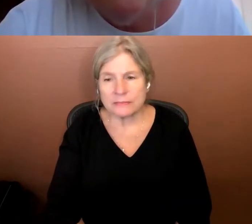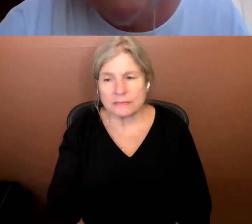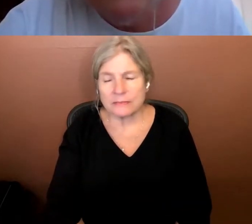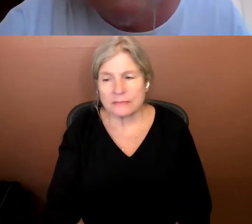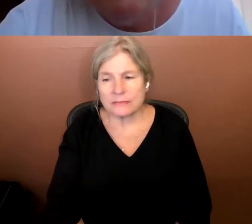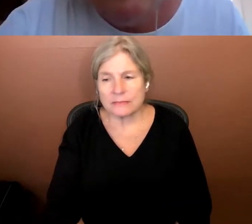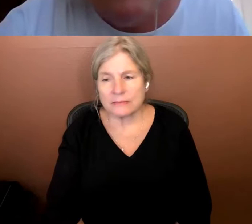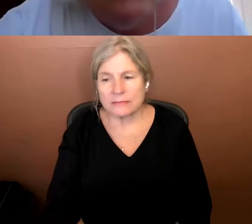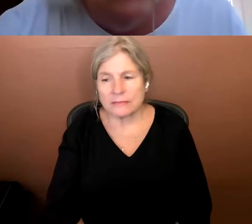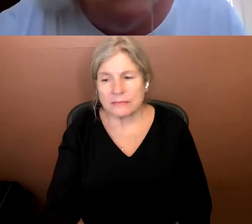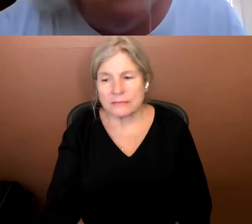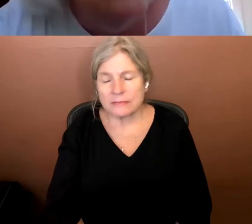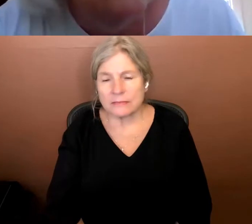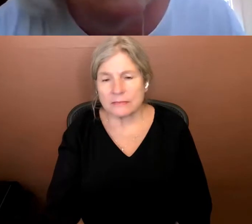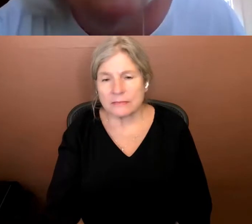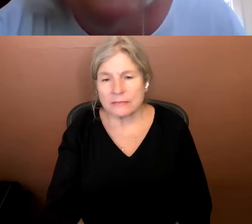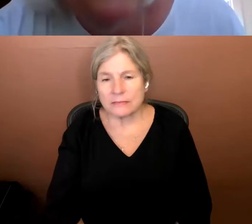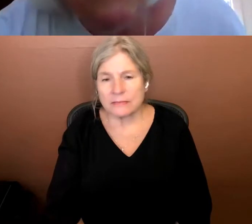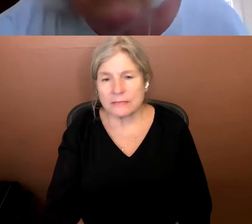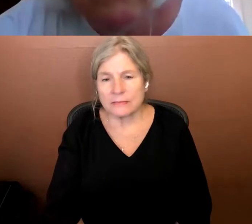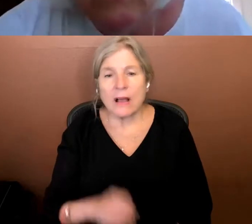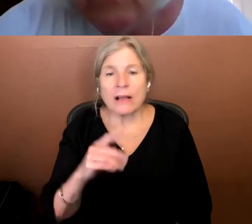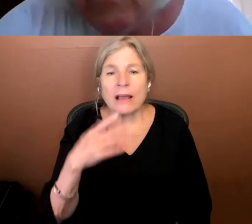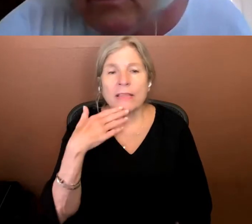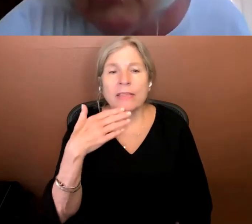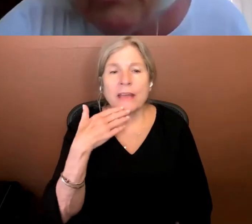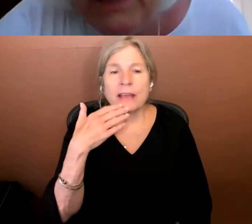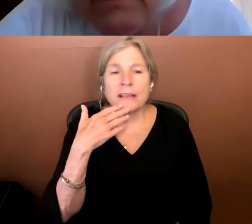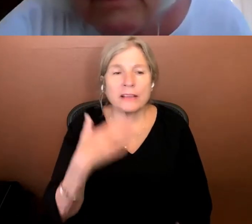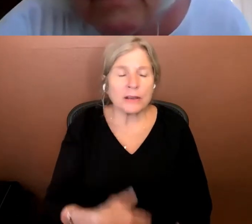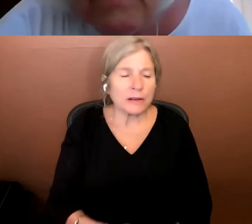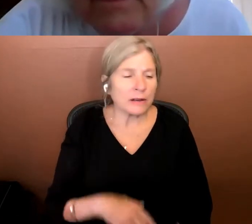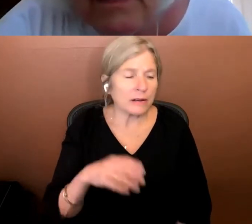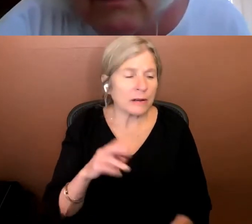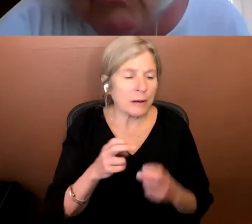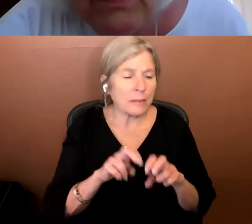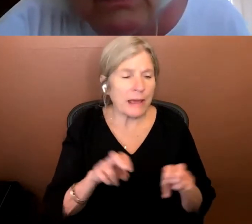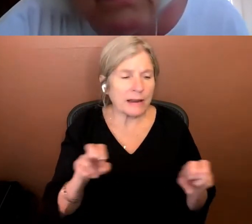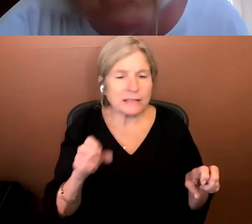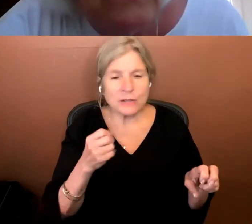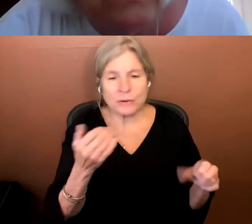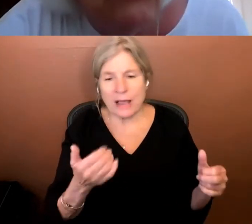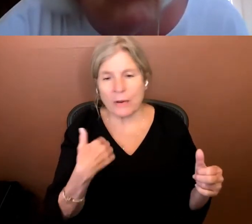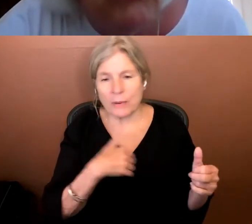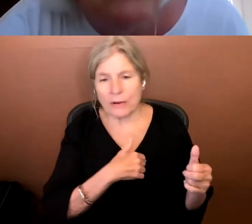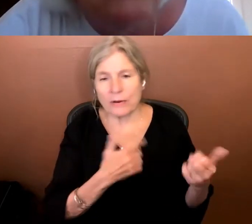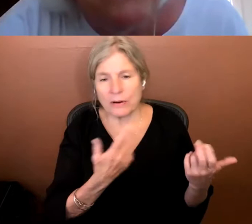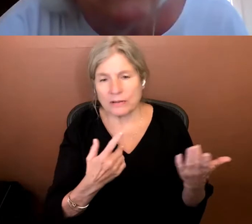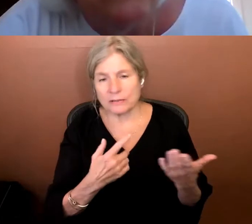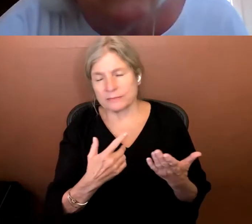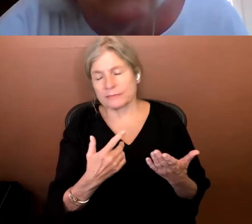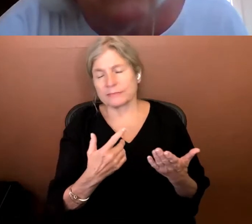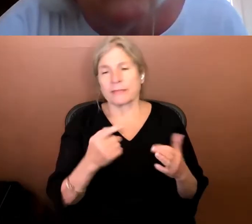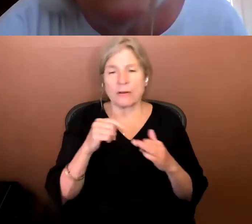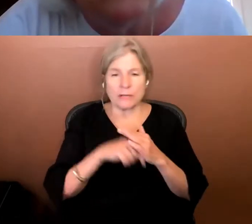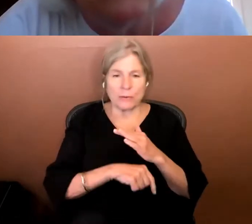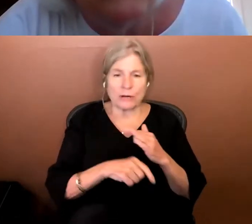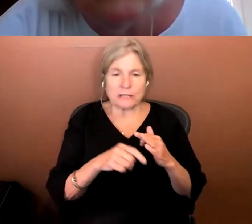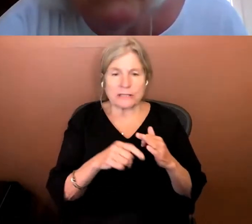Georgina Kleege: Okay. Thank you, panelists. Now we'll get into a little more detail. So